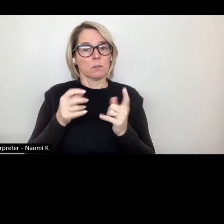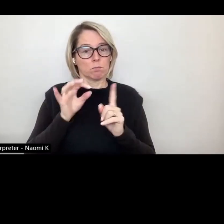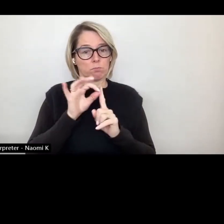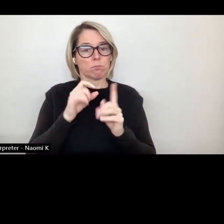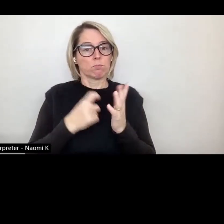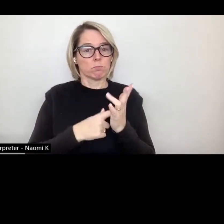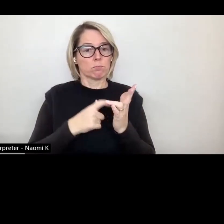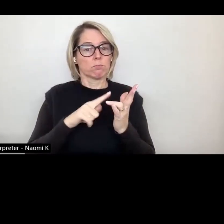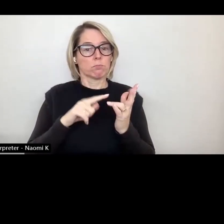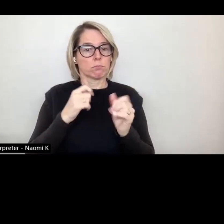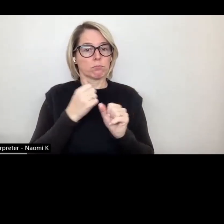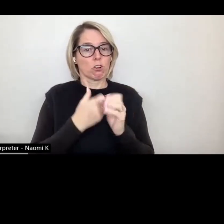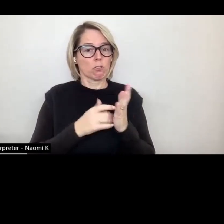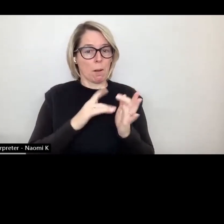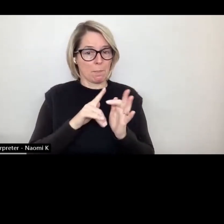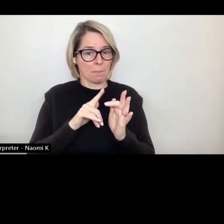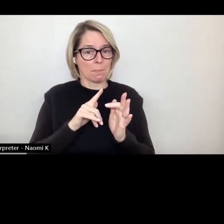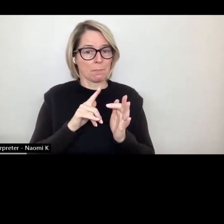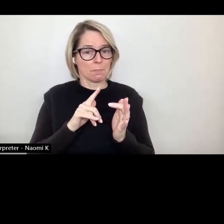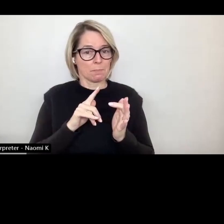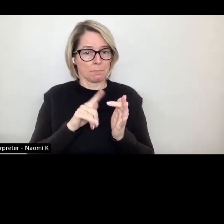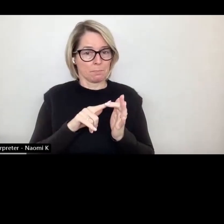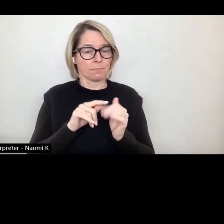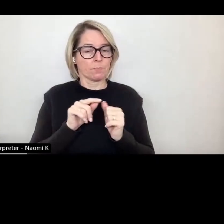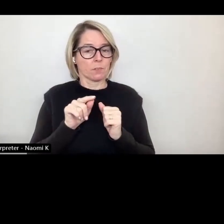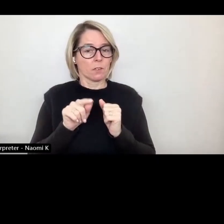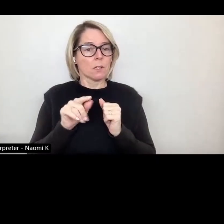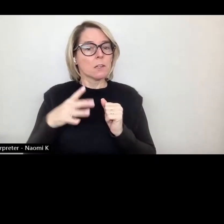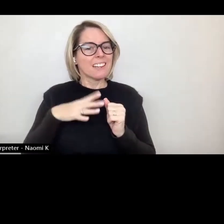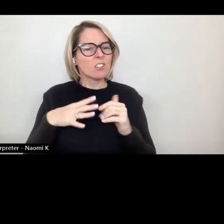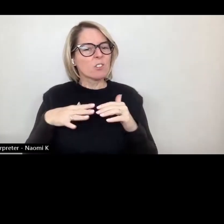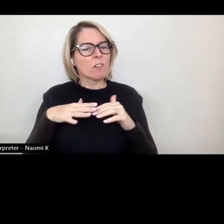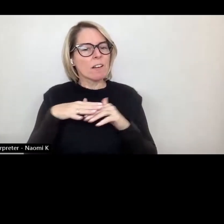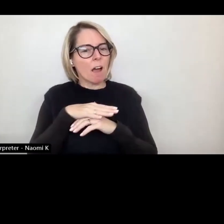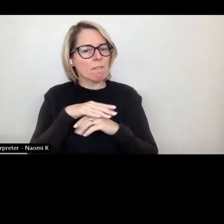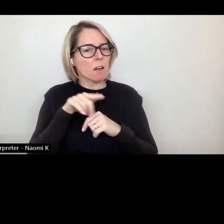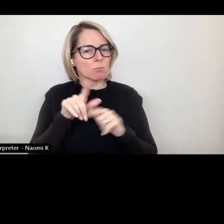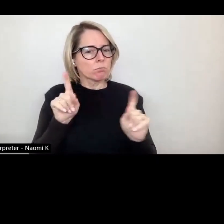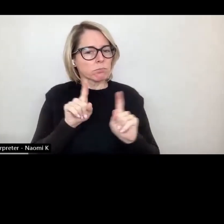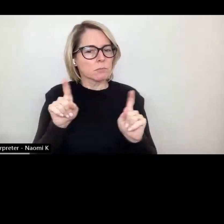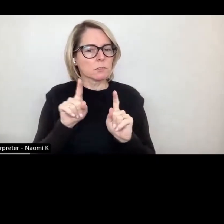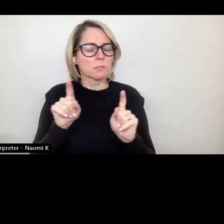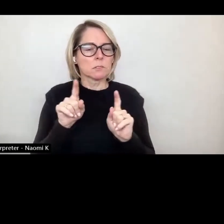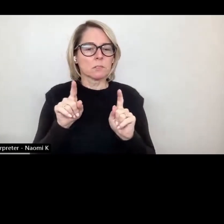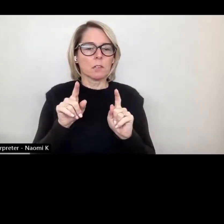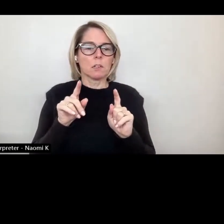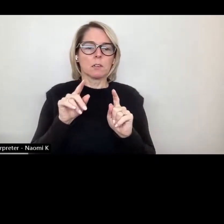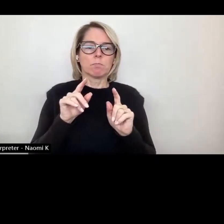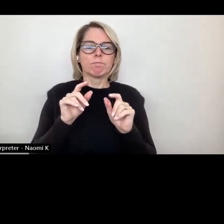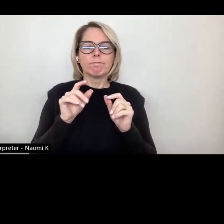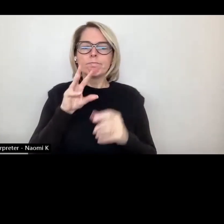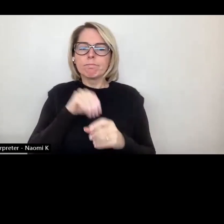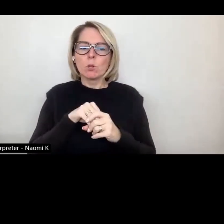However, we are very open to different business models and methods of achieving those outcomes.